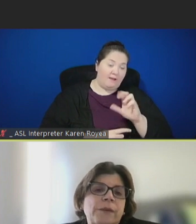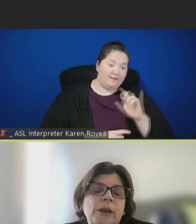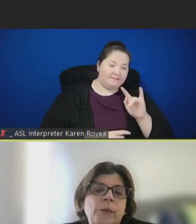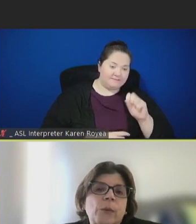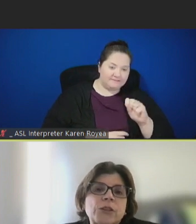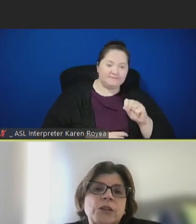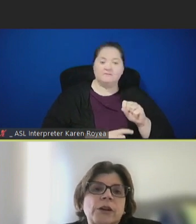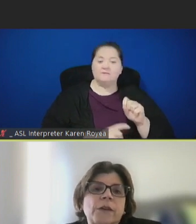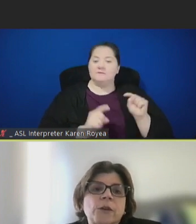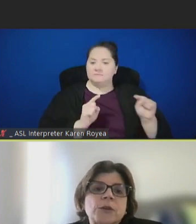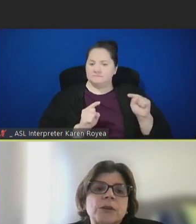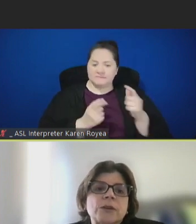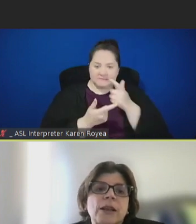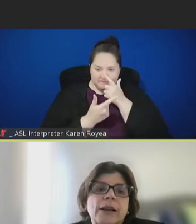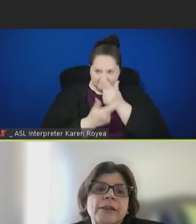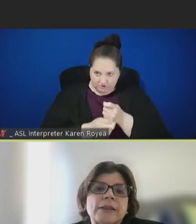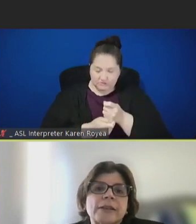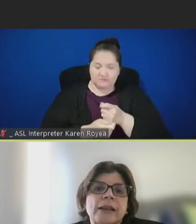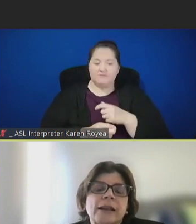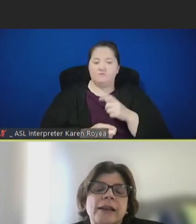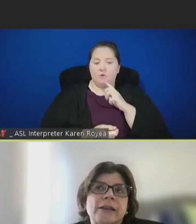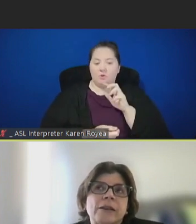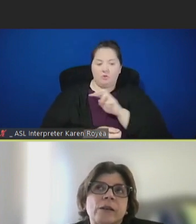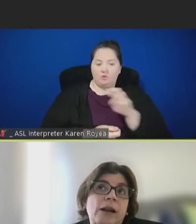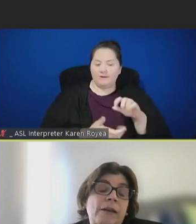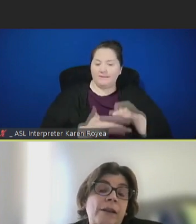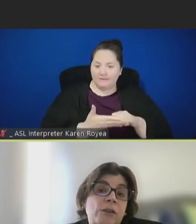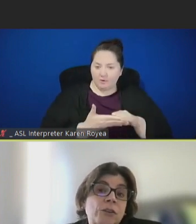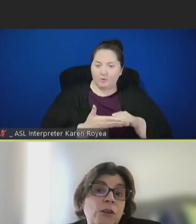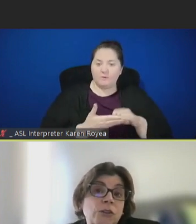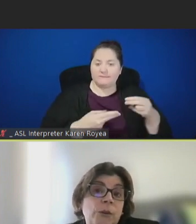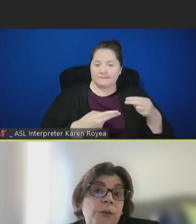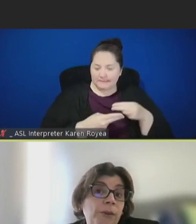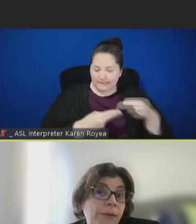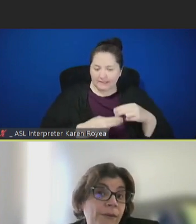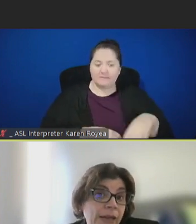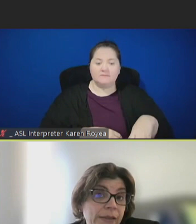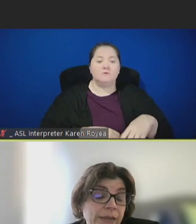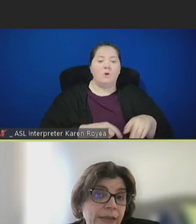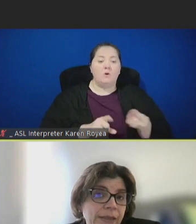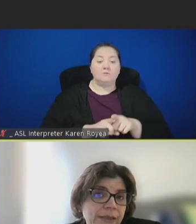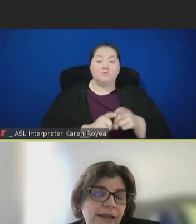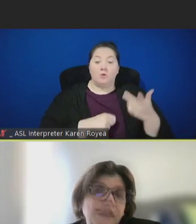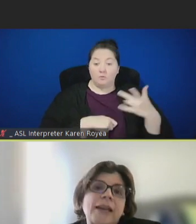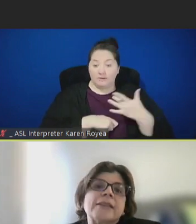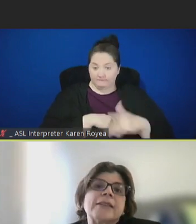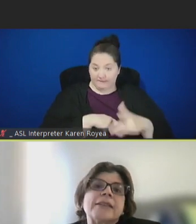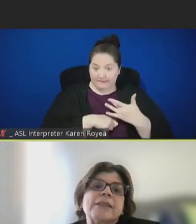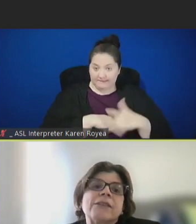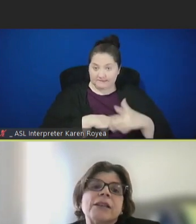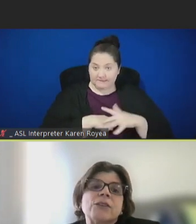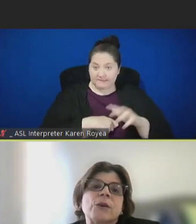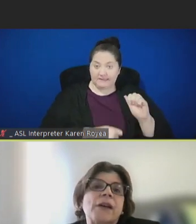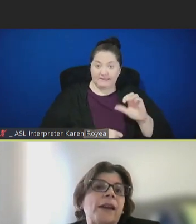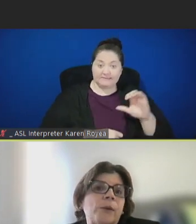anyone wants to look at those slides. And there's also three vacancies at the ACCV. So, if anyone